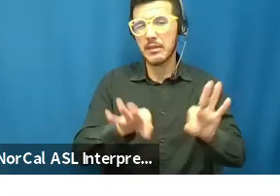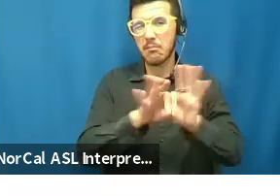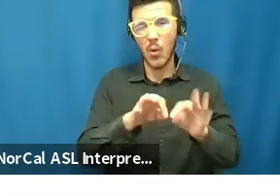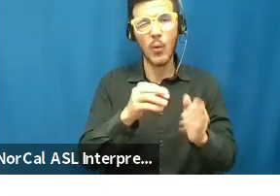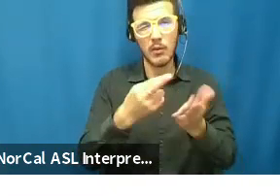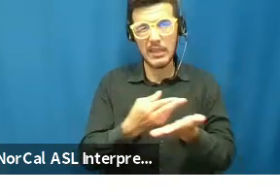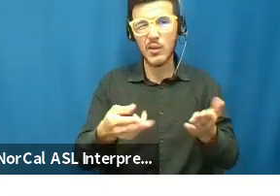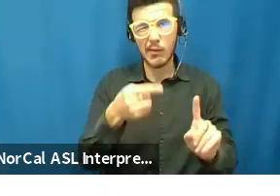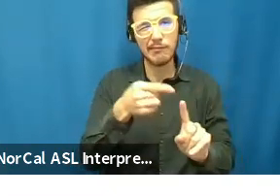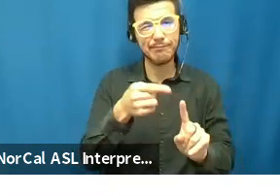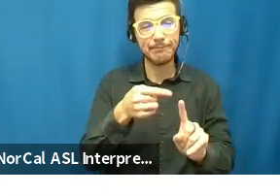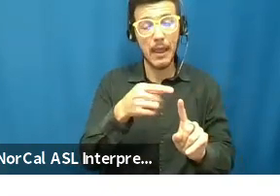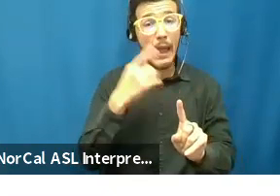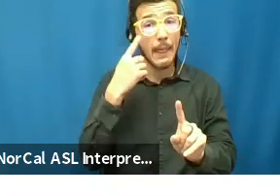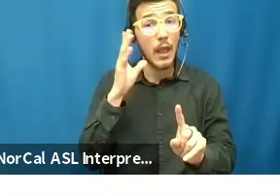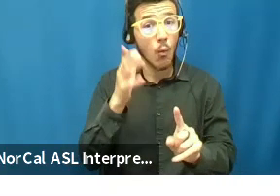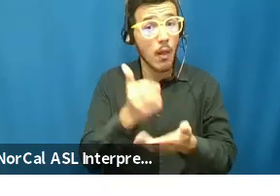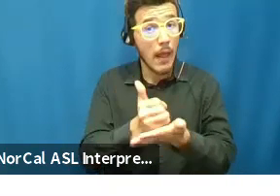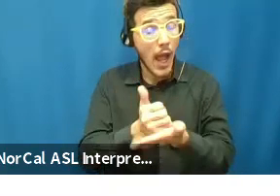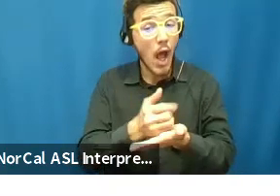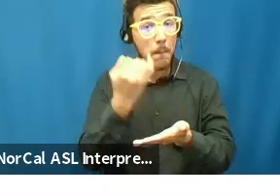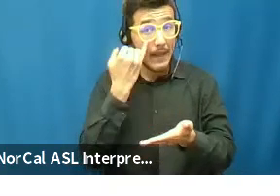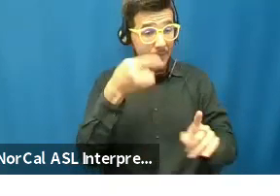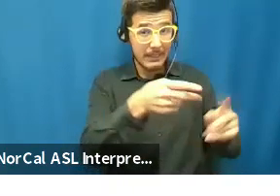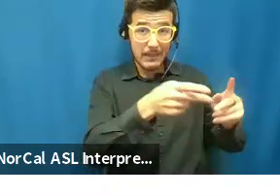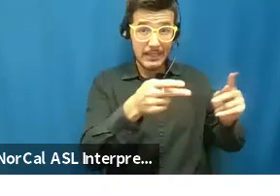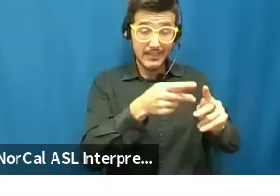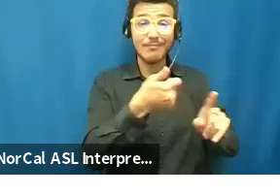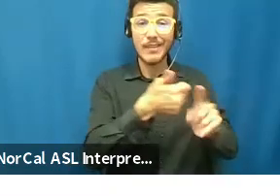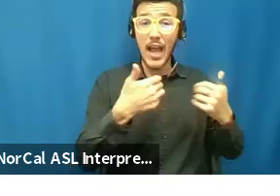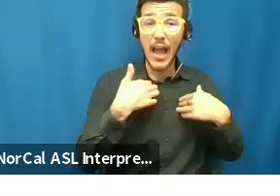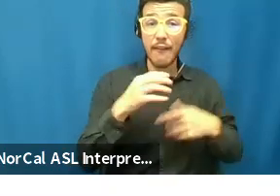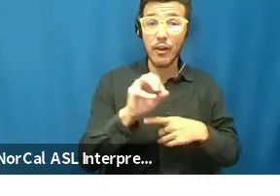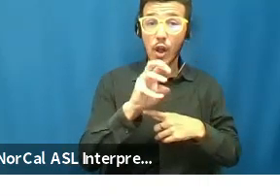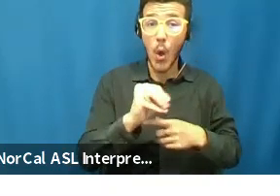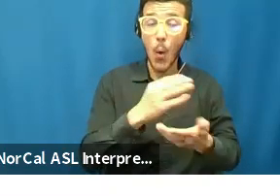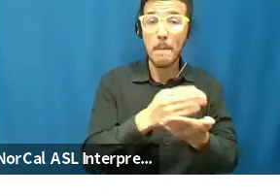would help if this type of position actually had its own budget, and the budget was, well,